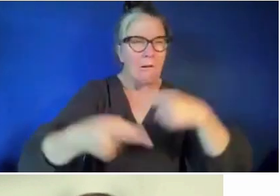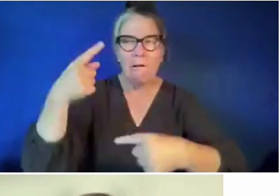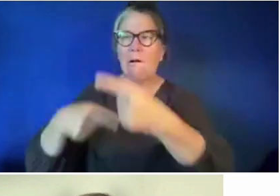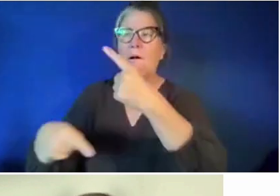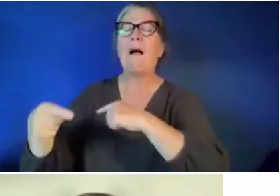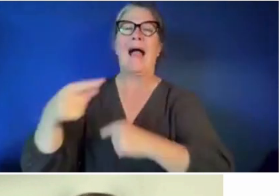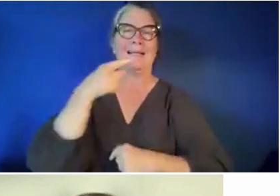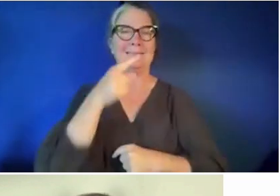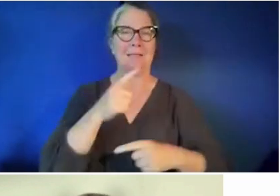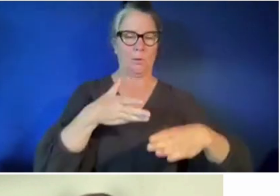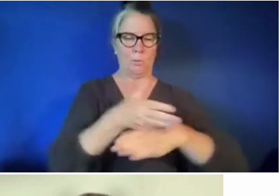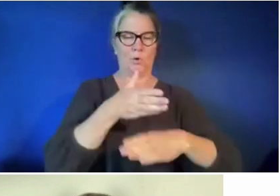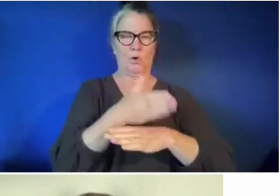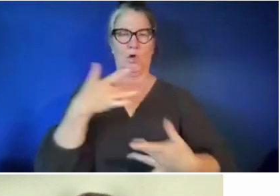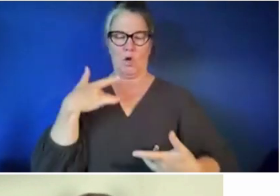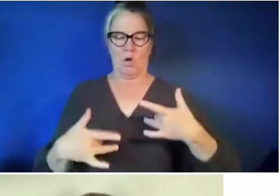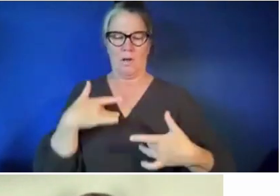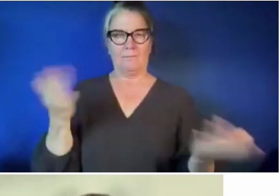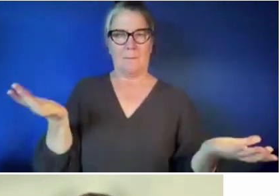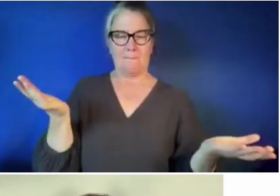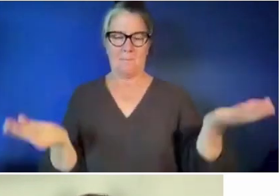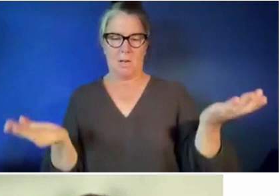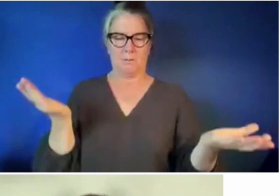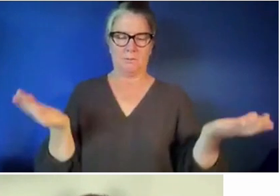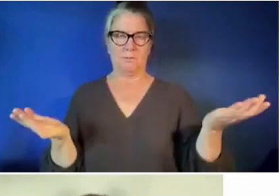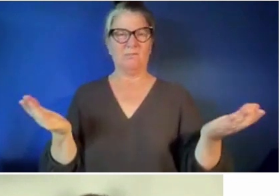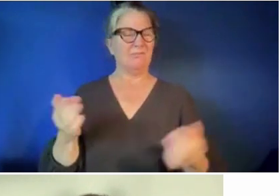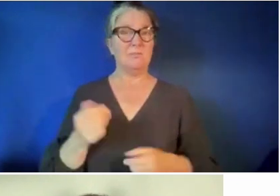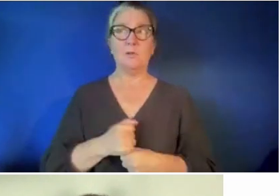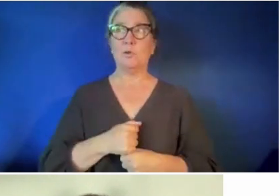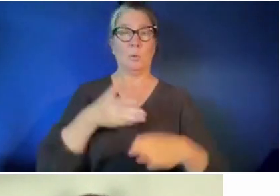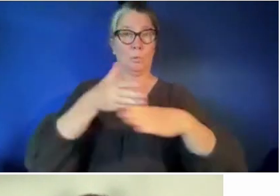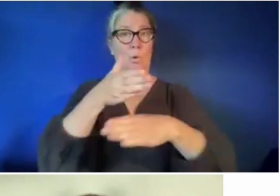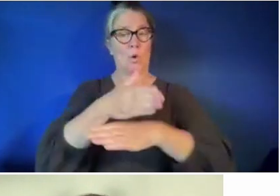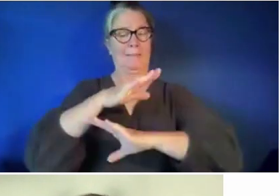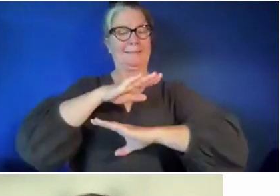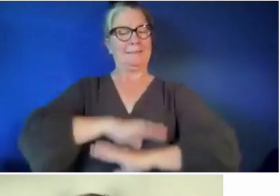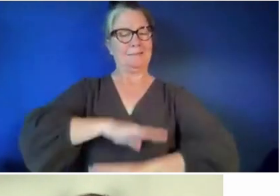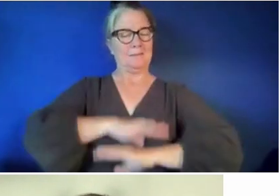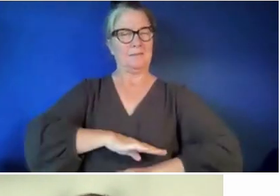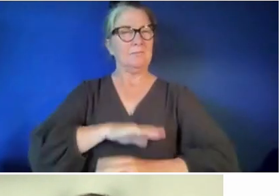are to the most important qualities to their work. Subho, you've already touched on this a little bit in your keynote,